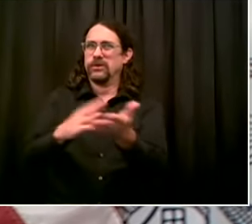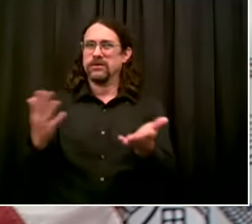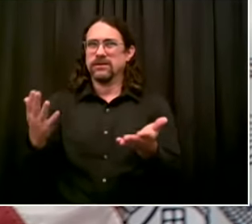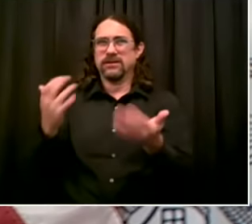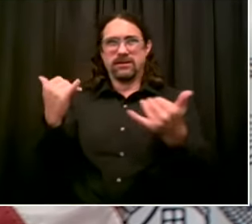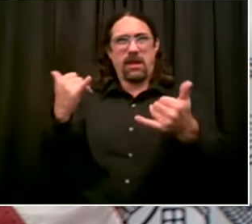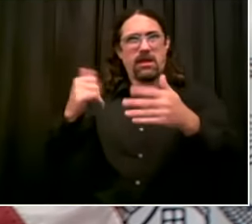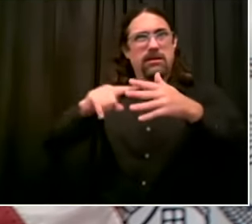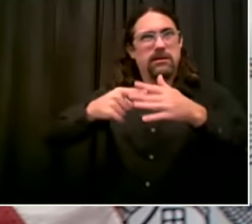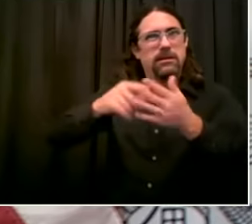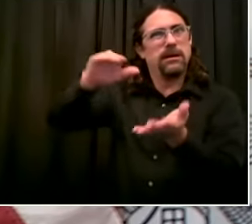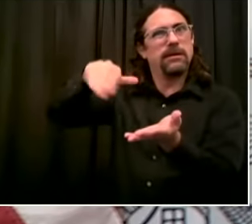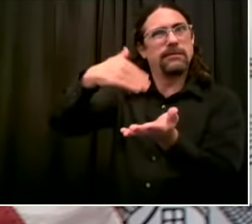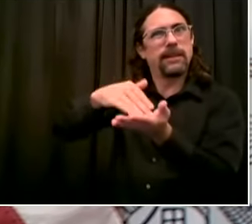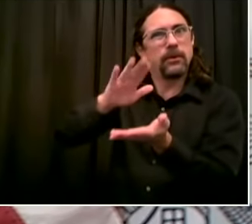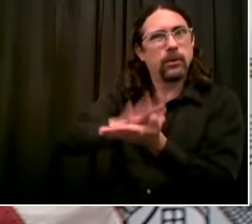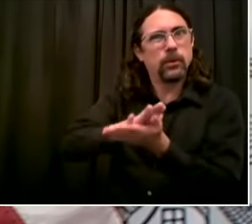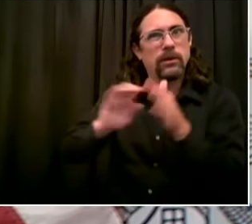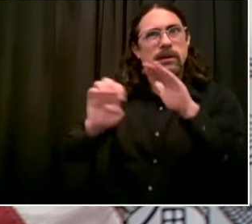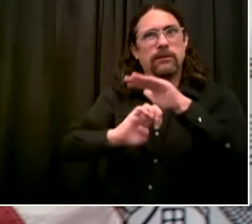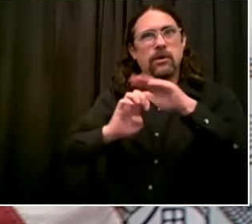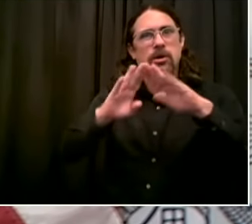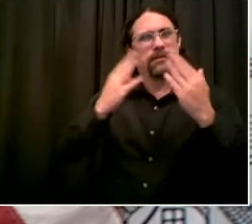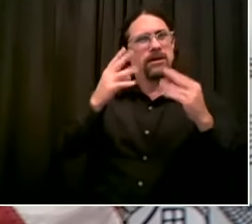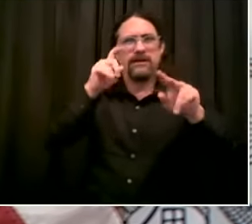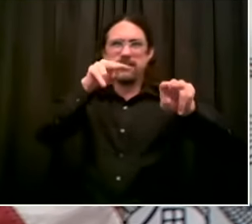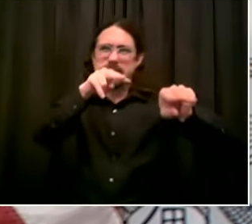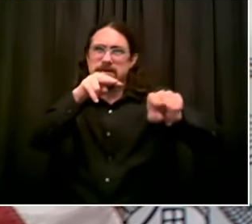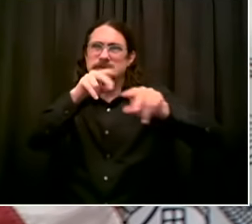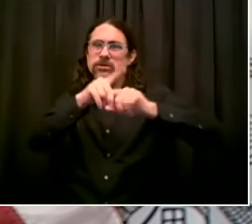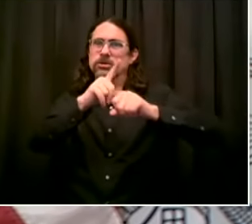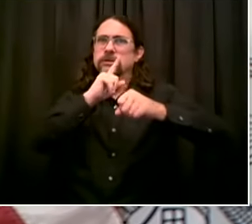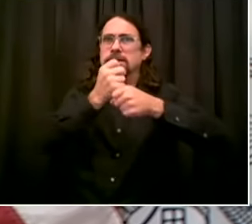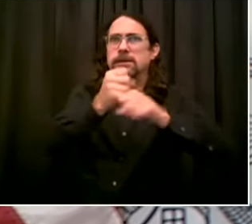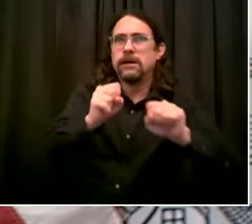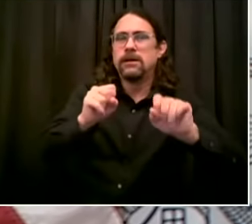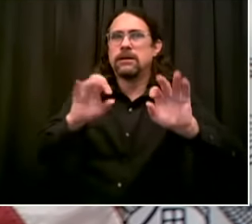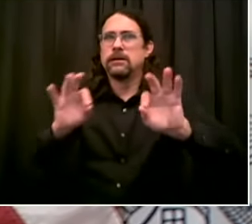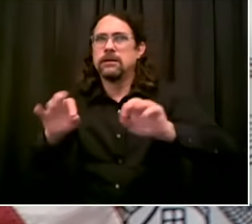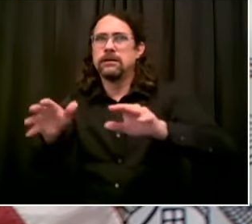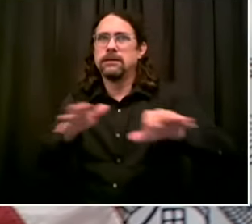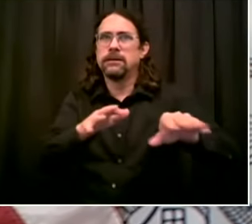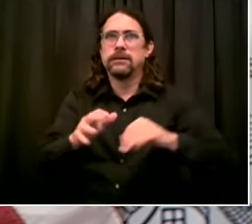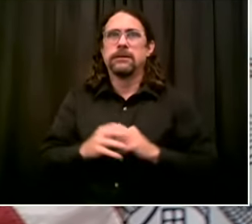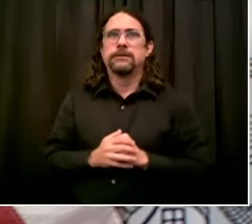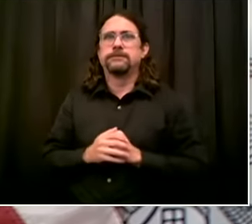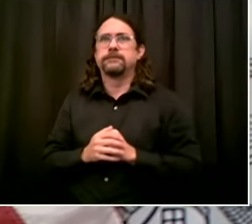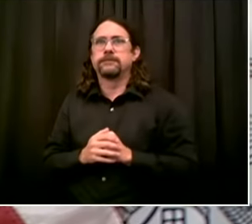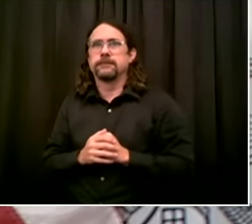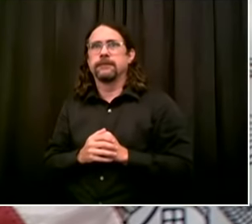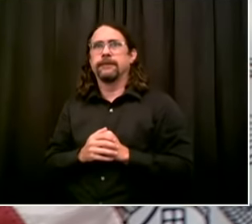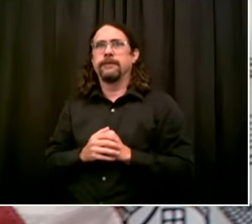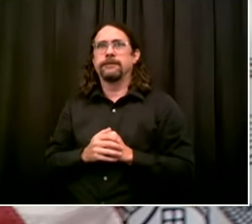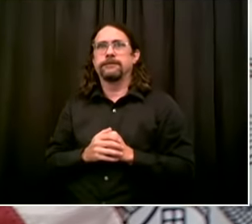YOU AND OTHER MEMBERS OF THE MEDIA AND PUBLICLY. IT DOES NOT SAY HWAT YOU SUMMIARZED. IT SAID BY